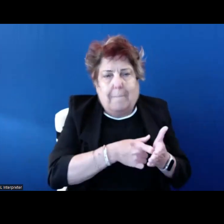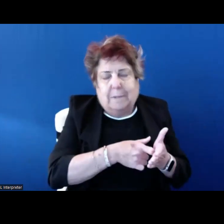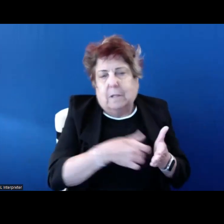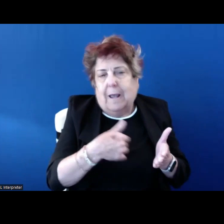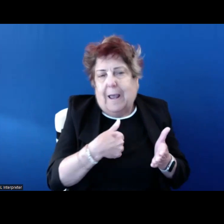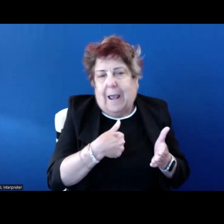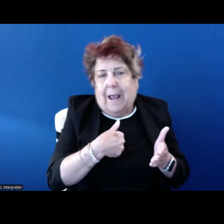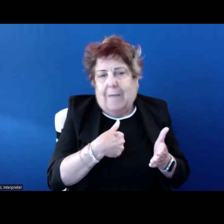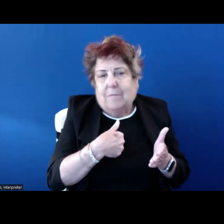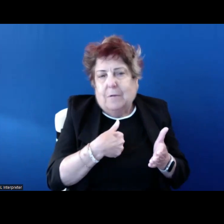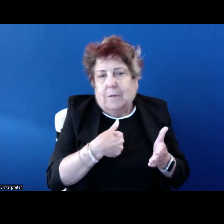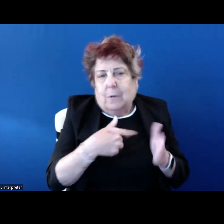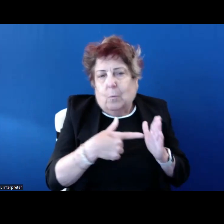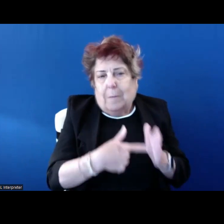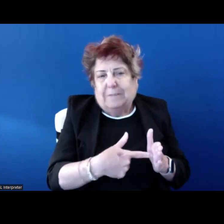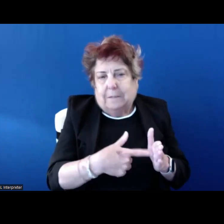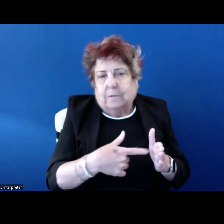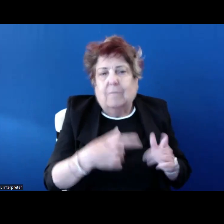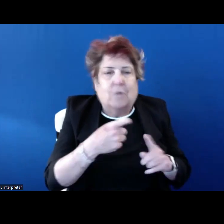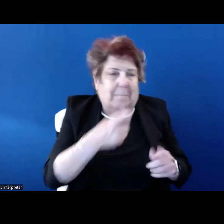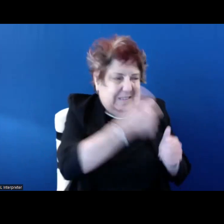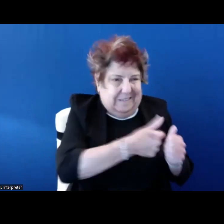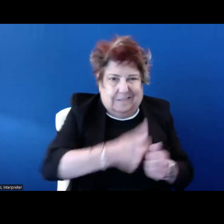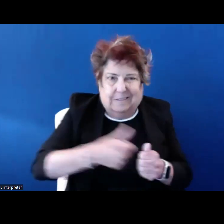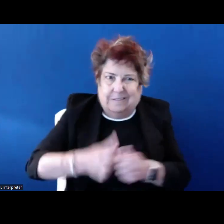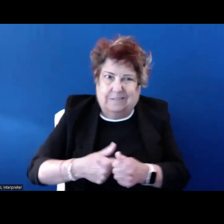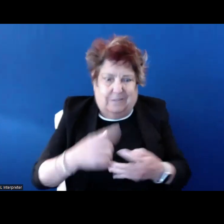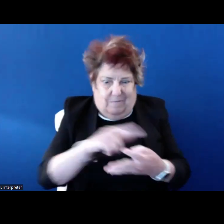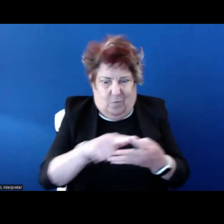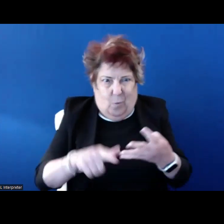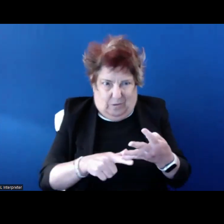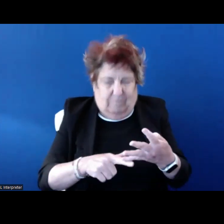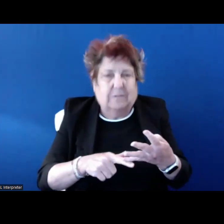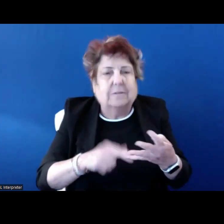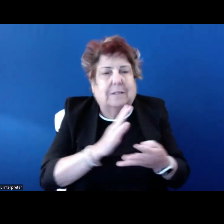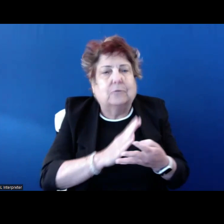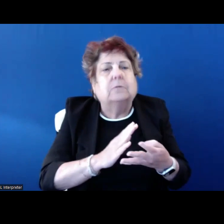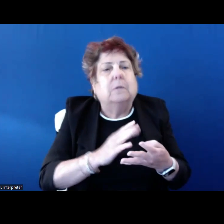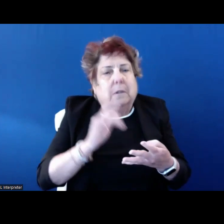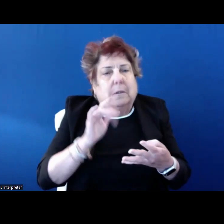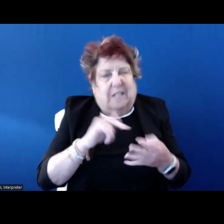each of the four sectors that have been outlined as a part of the application process. But we really are